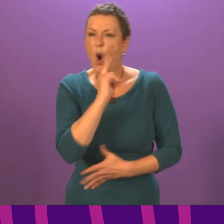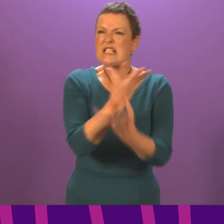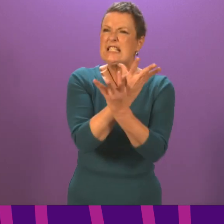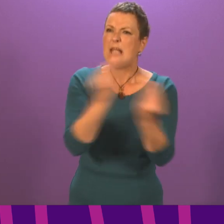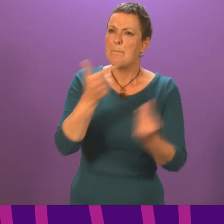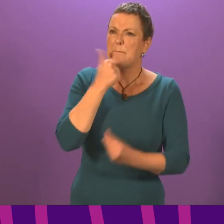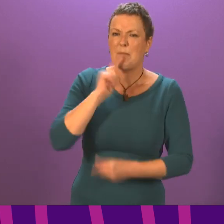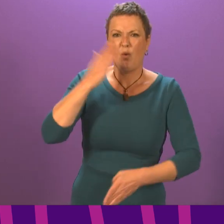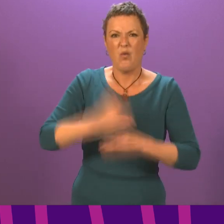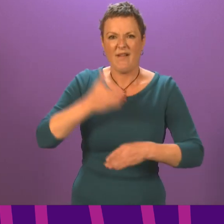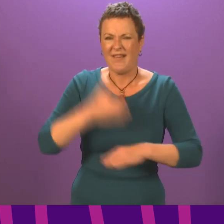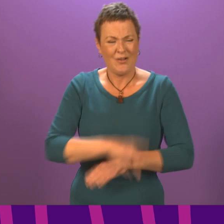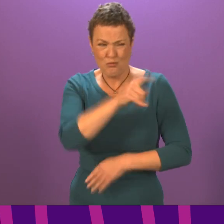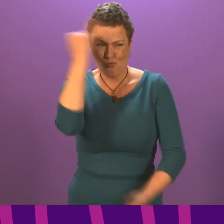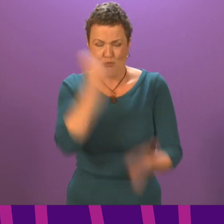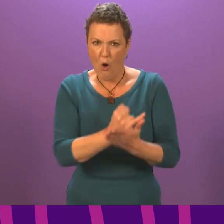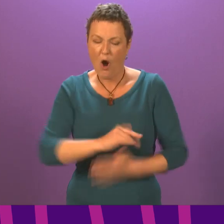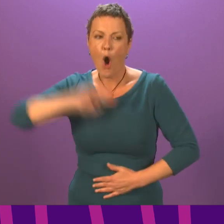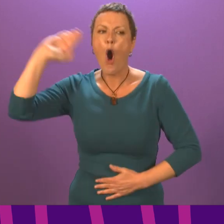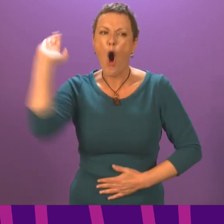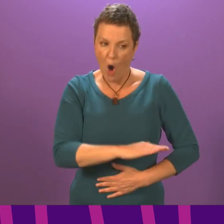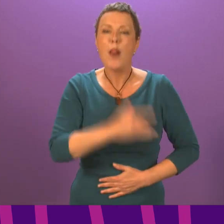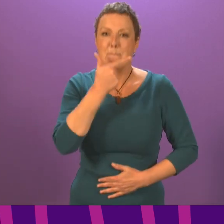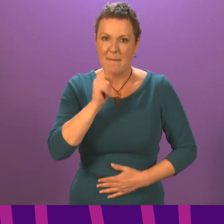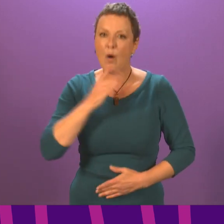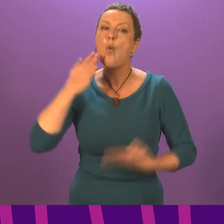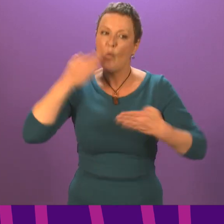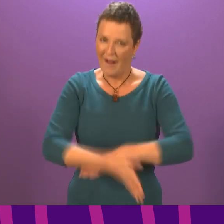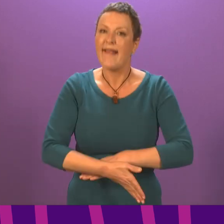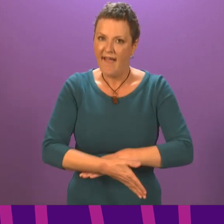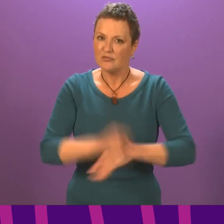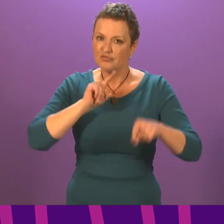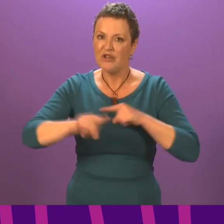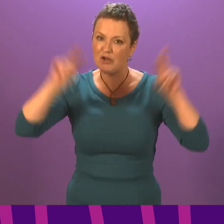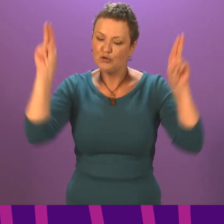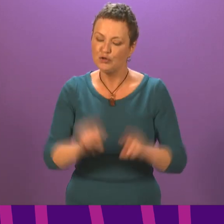every single part of the country is working really hard to try to suppress the virus.